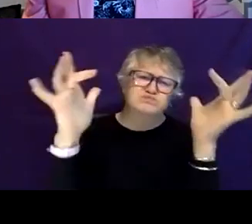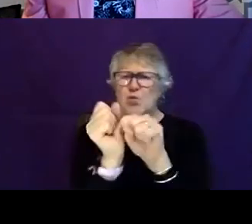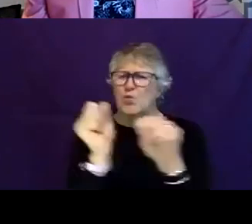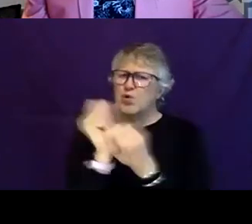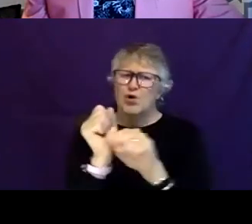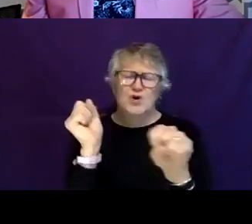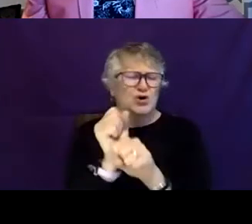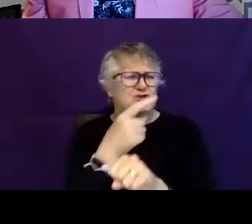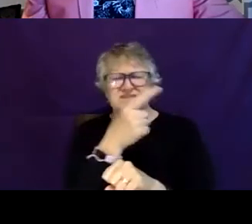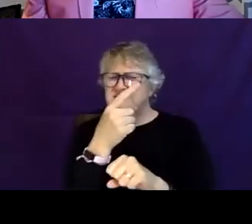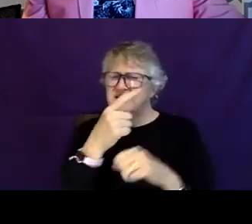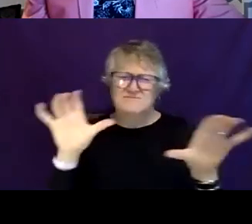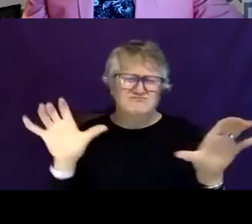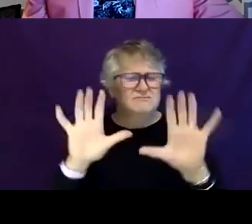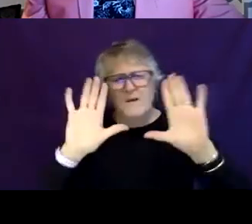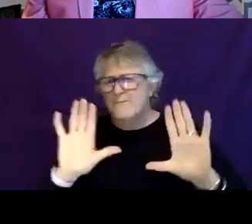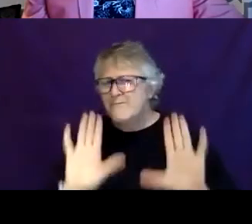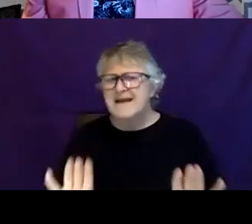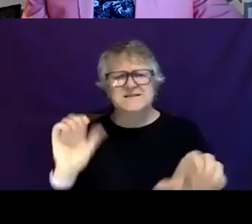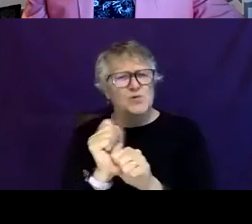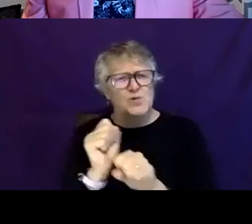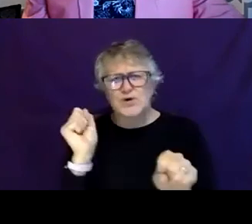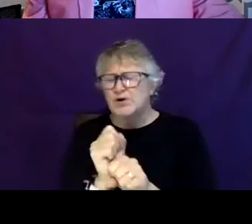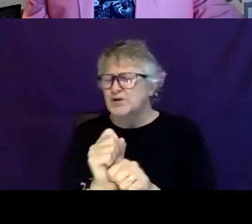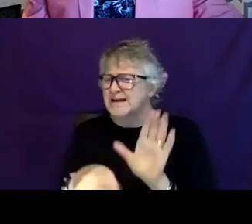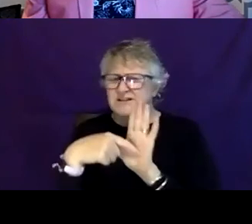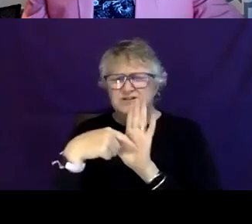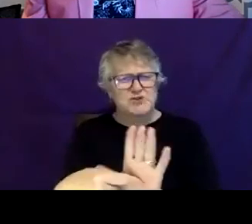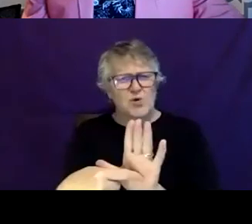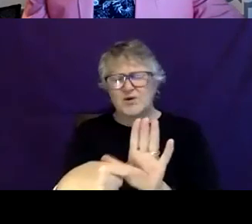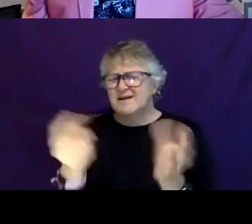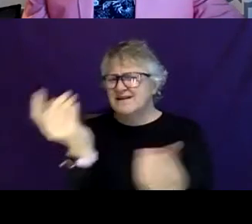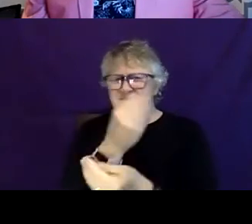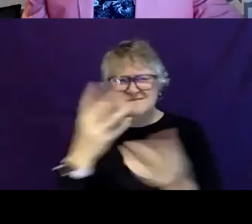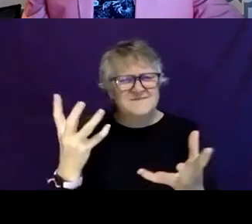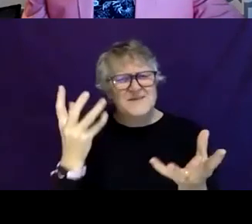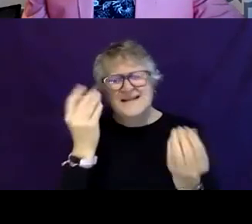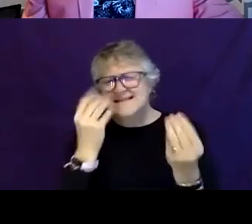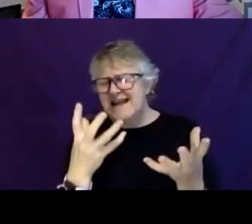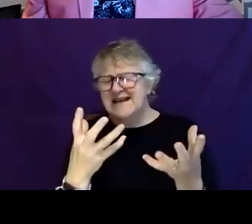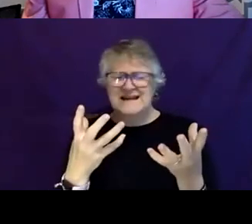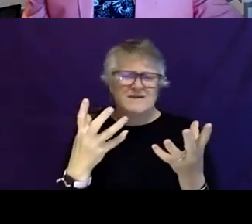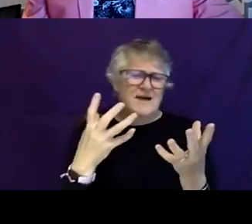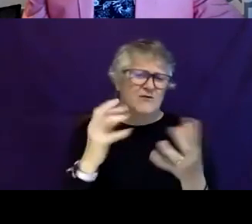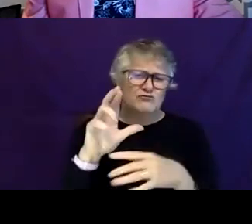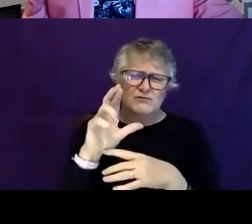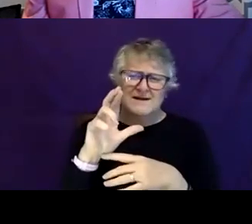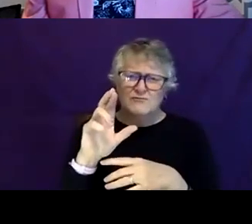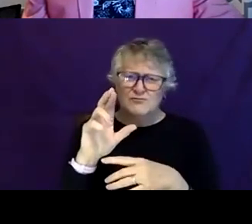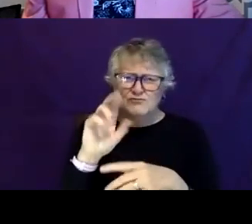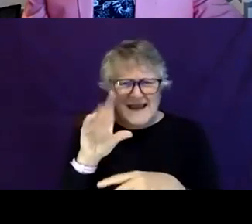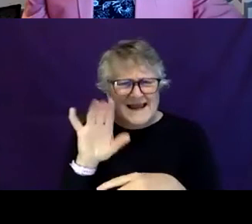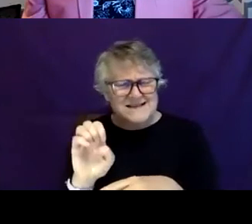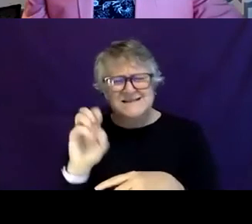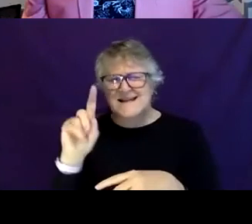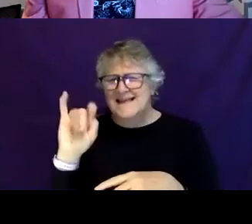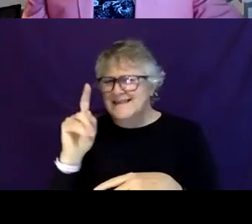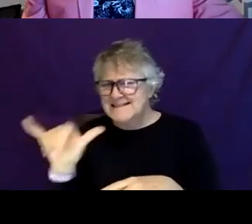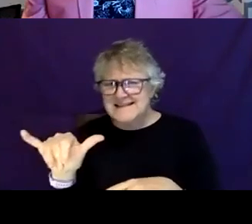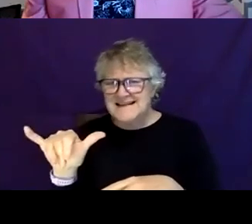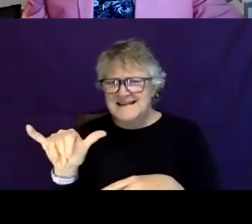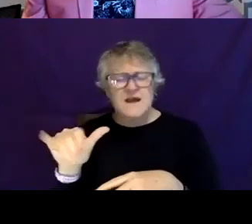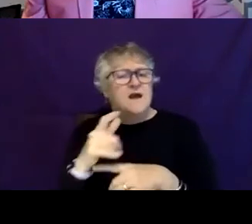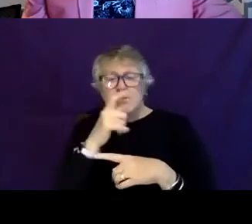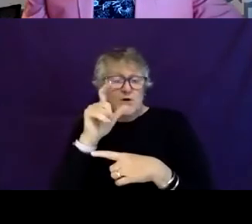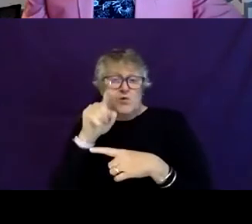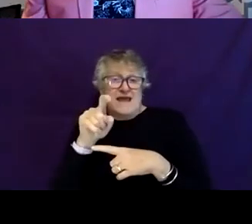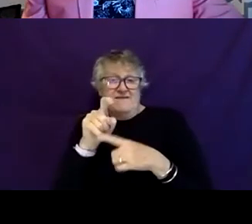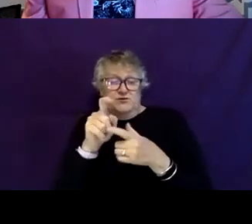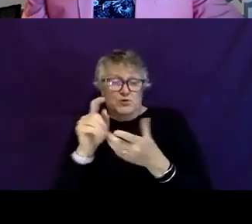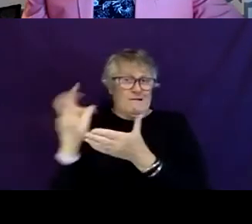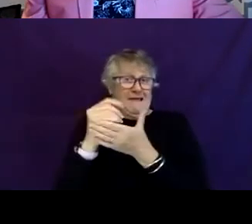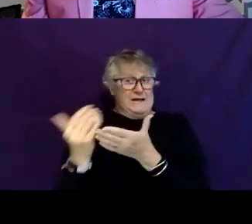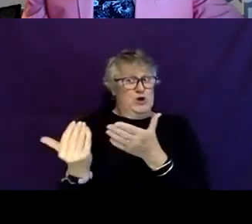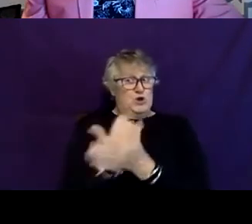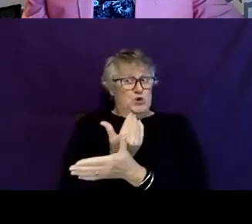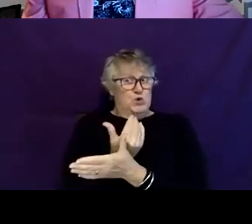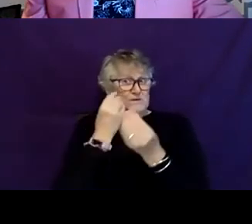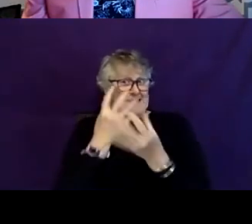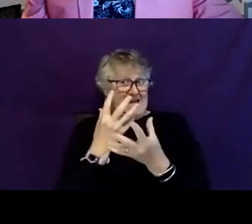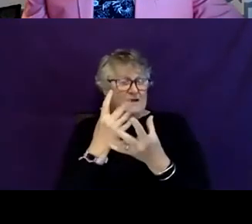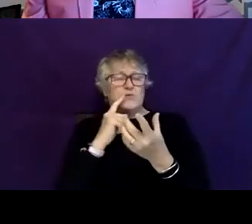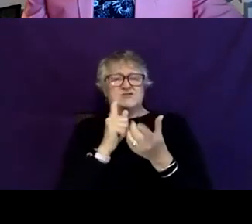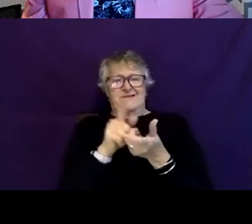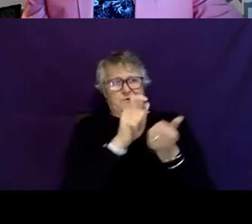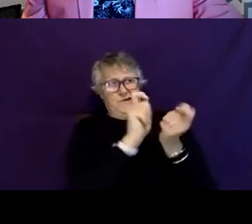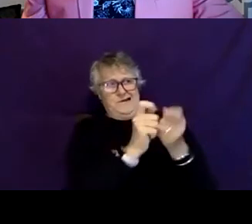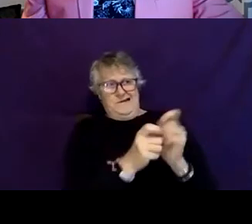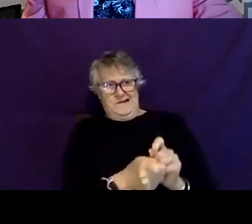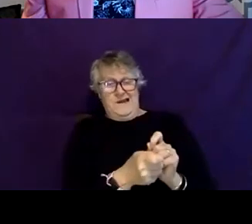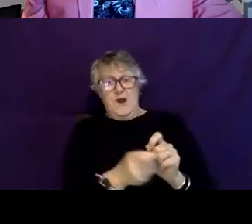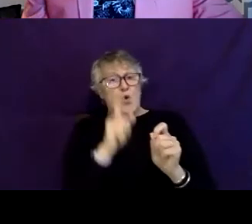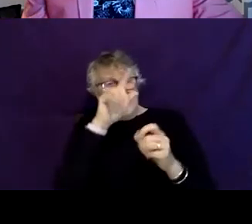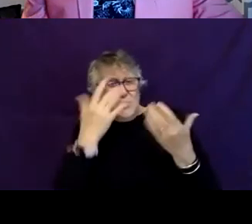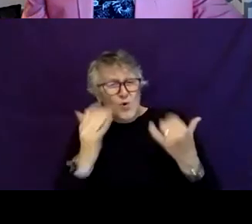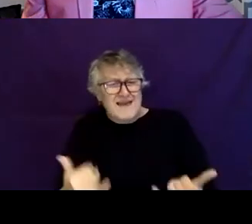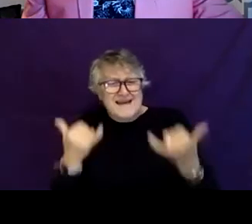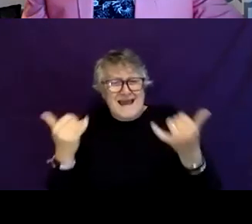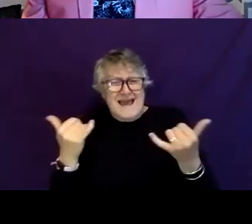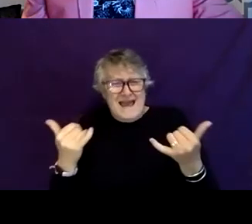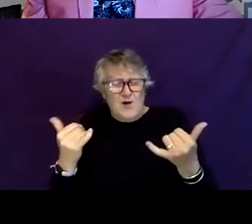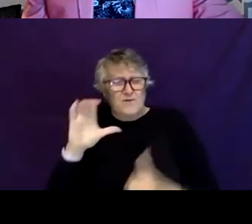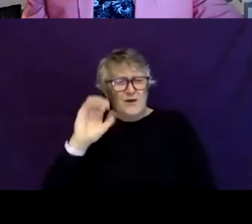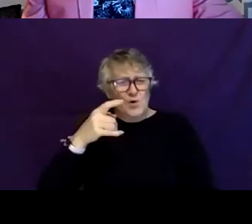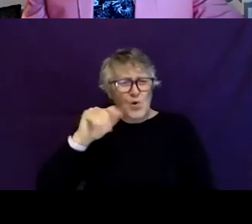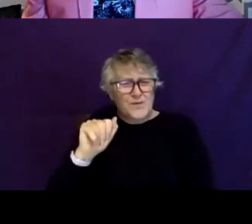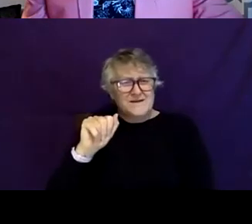showing how information on race and ethnicity is collected. She's transformed existing data we didn't even have to collect new data, we just reframed the way data was reported, right, where we know now 92% of our COFA citizens birth babies at healthy birth weights